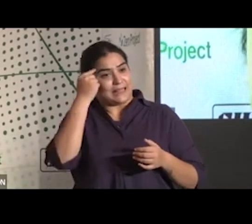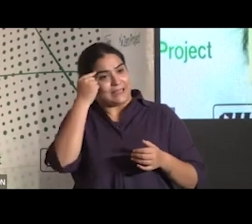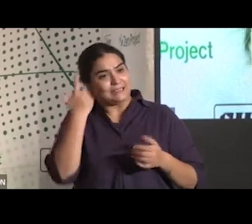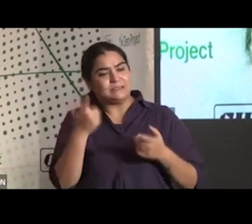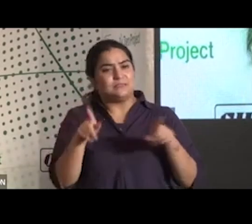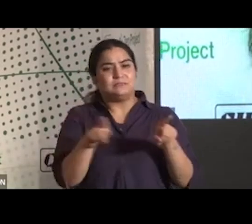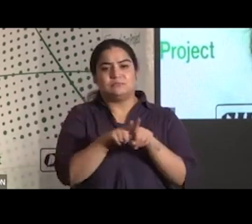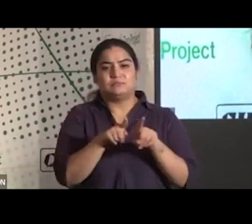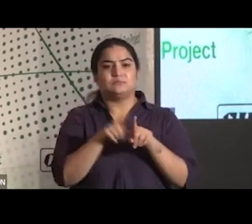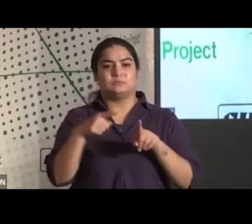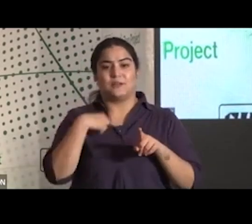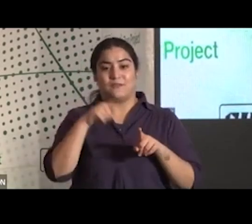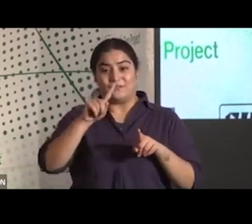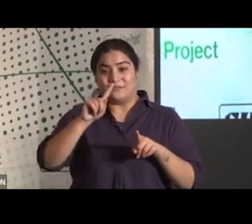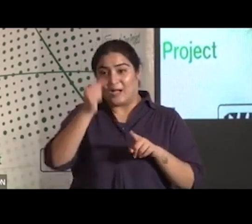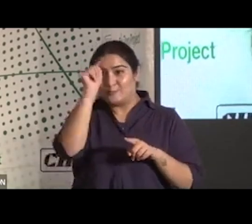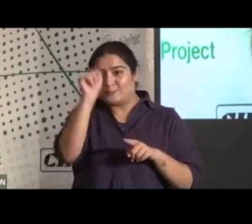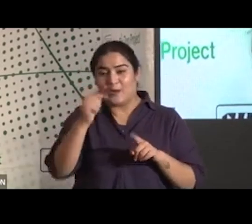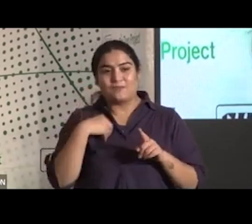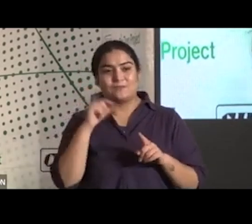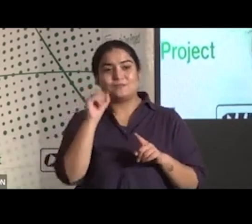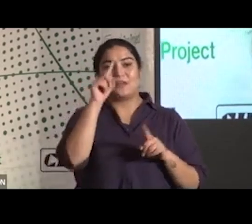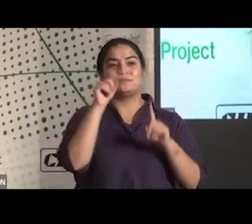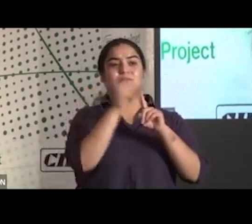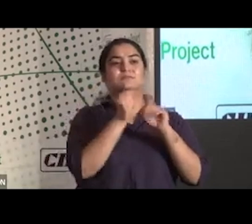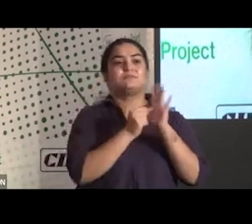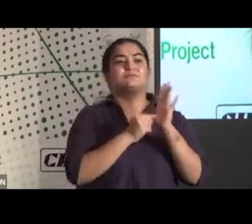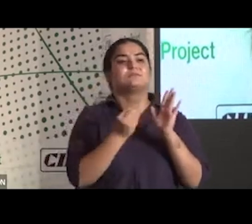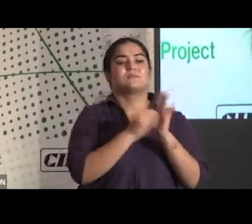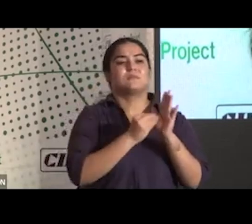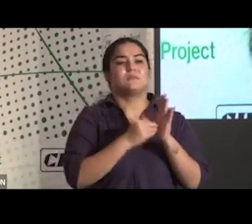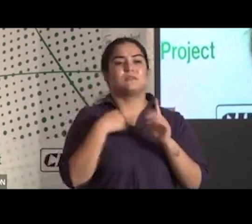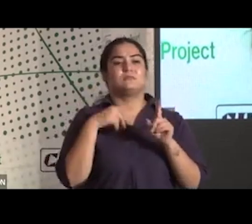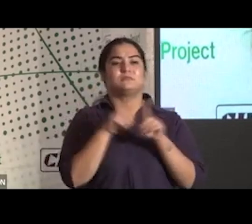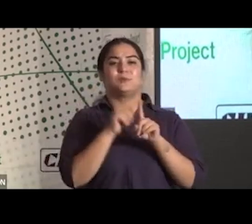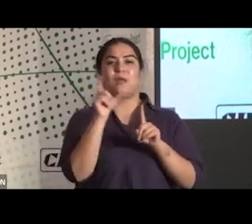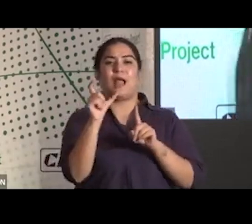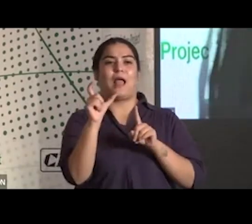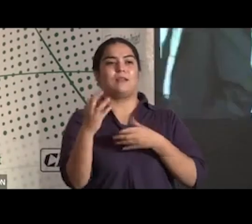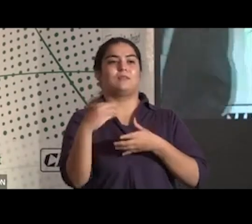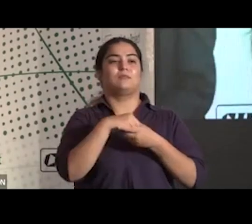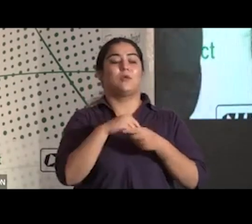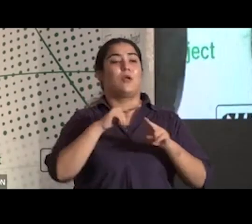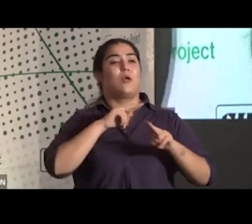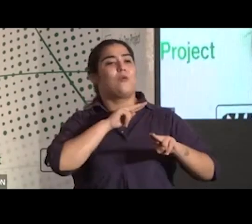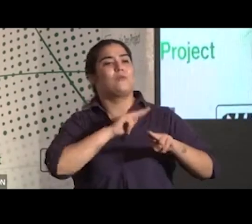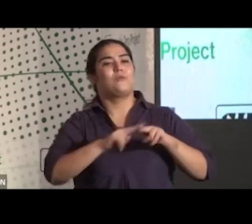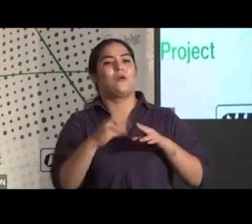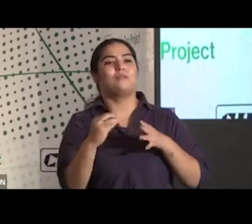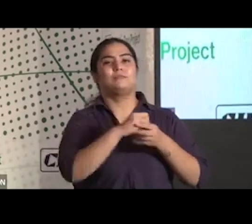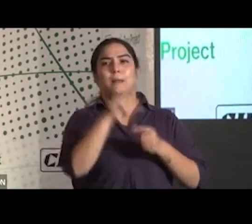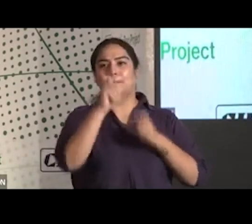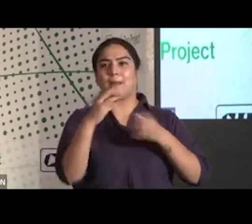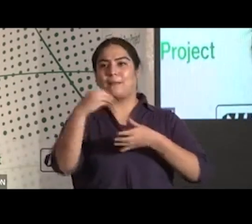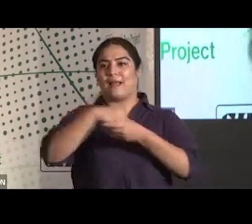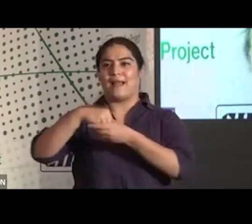one thing on my bucket list to come here is I go with the cardholder which is full of visiting cards,